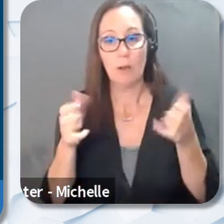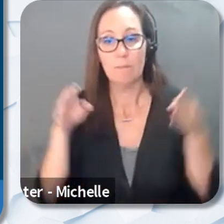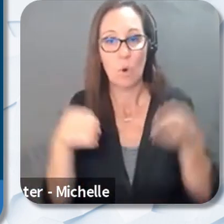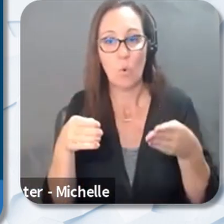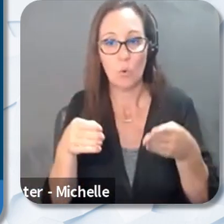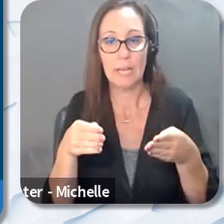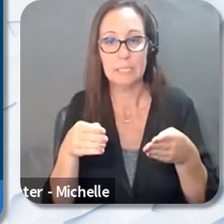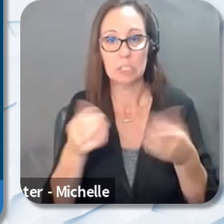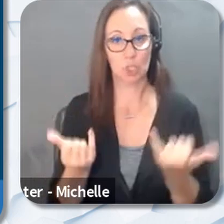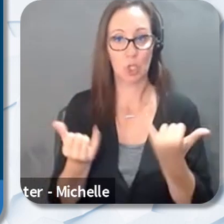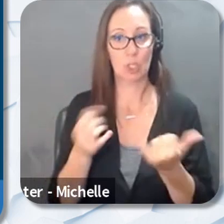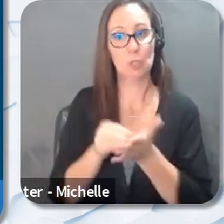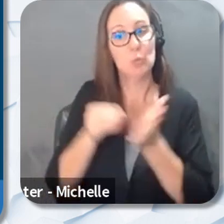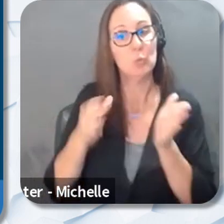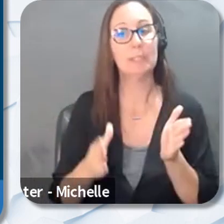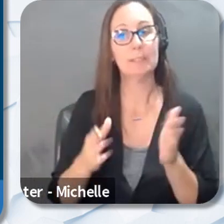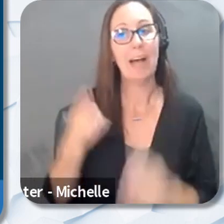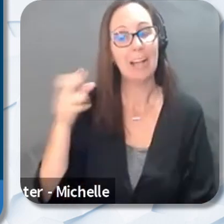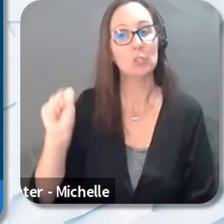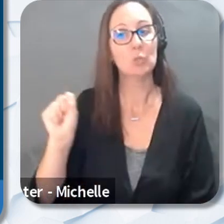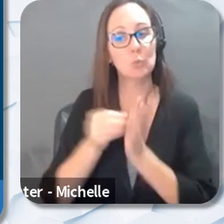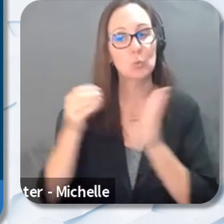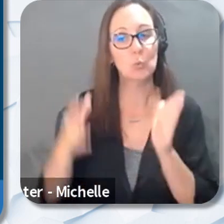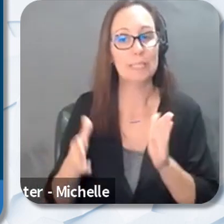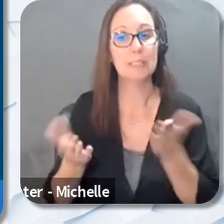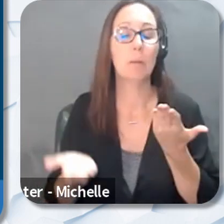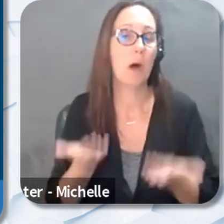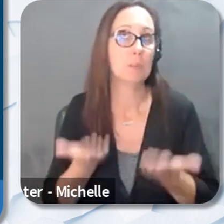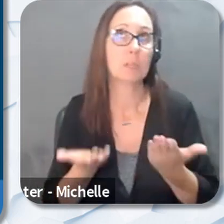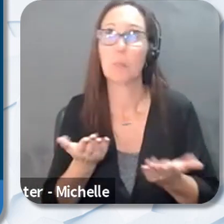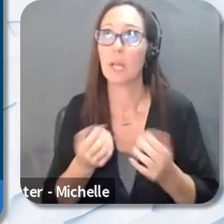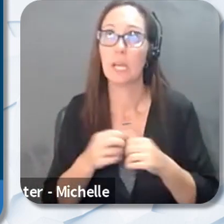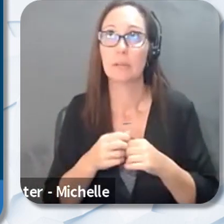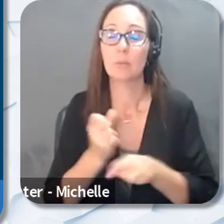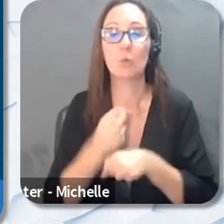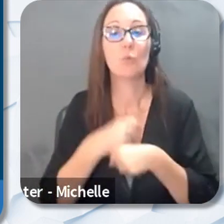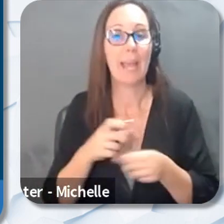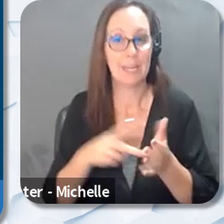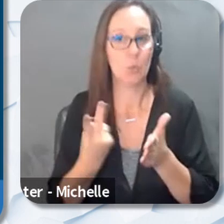our current students are high school students and possibly create a dual enrollment program where